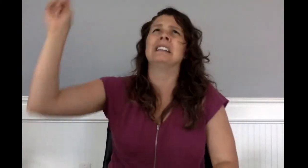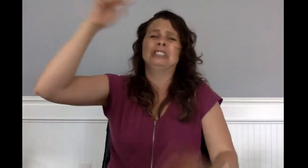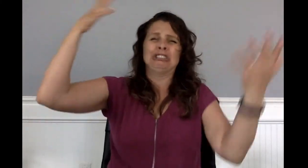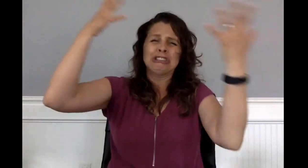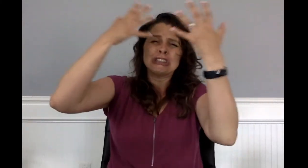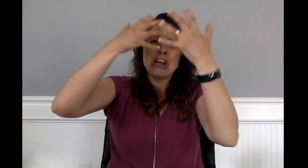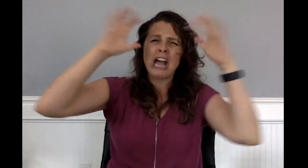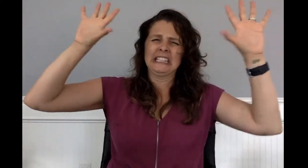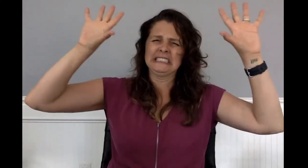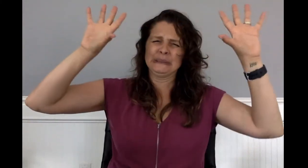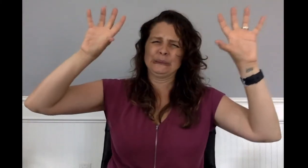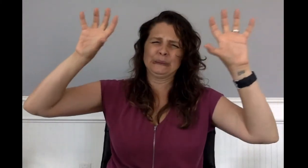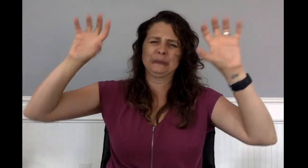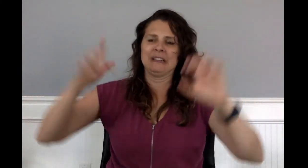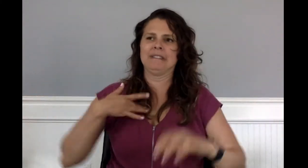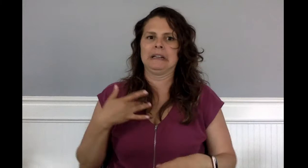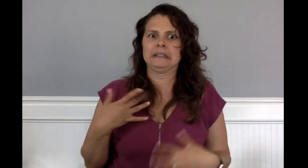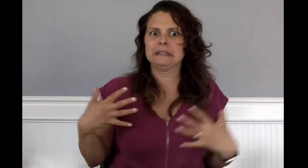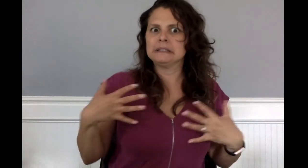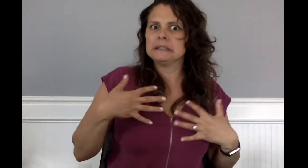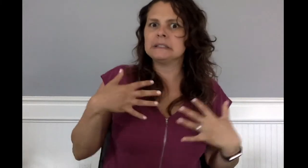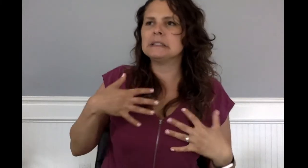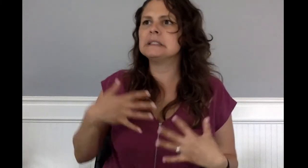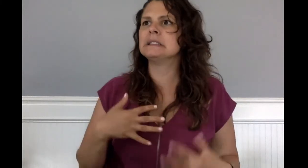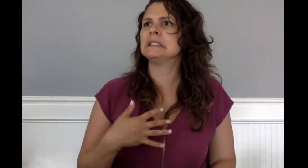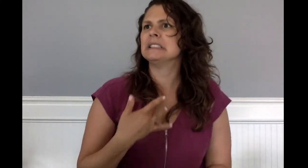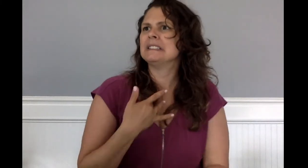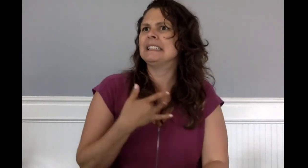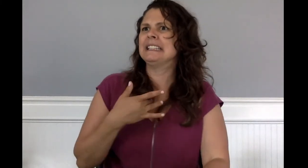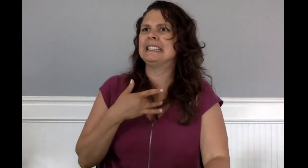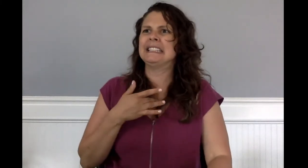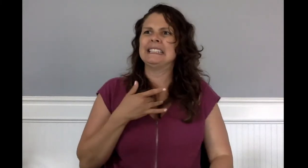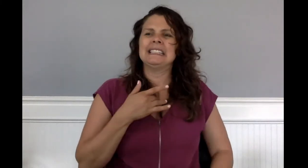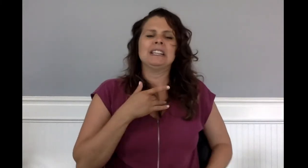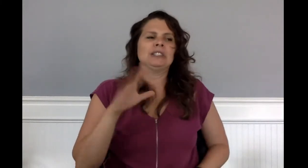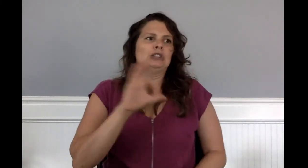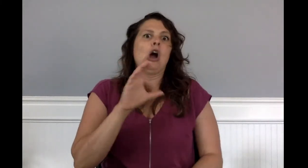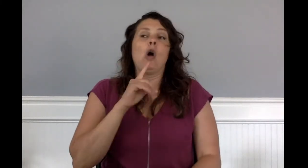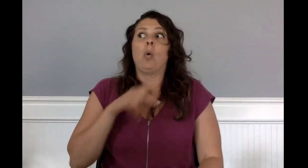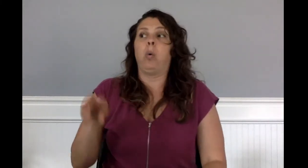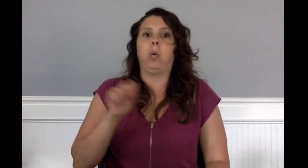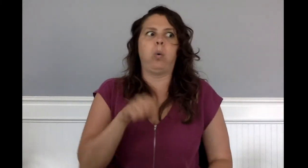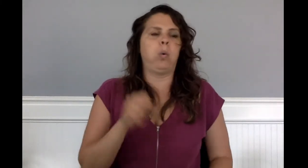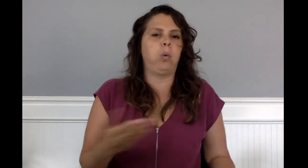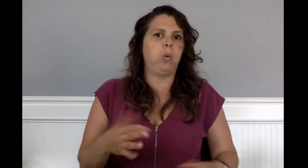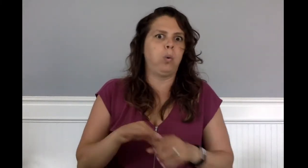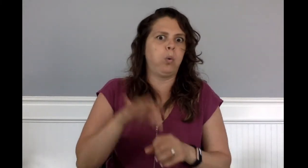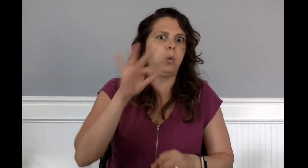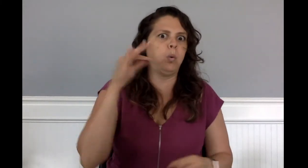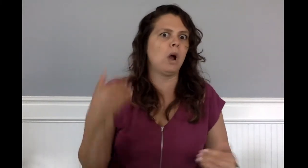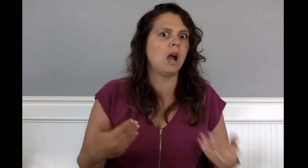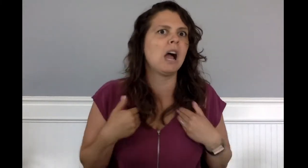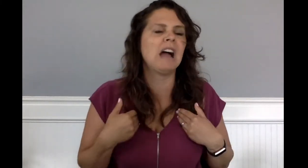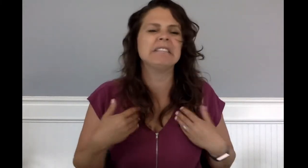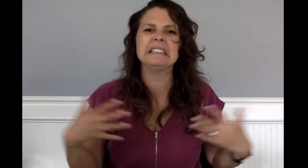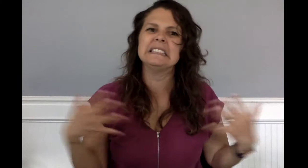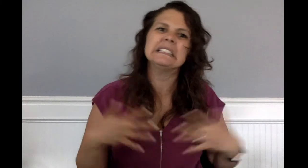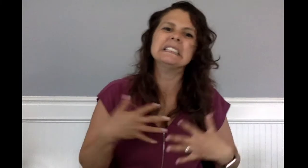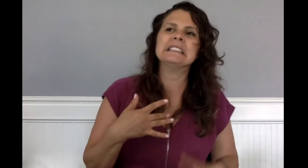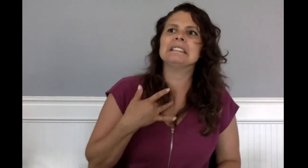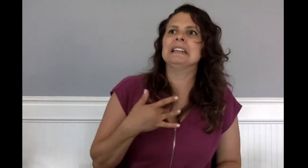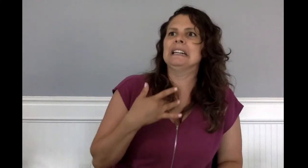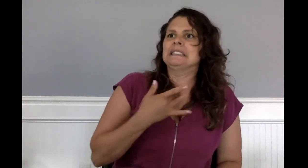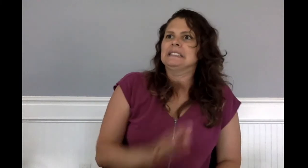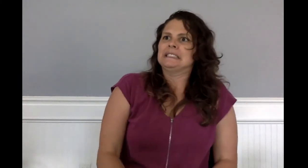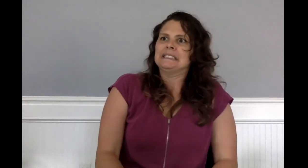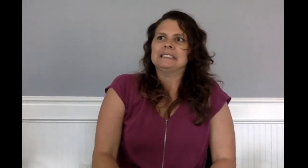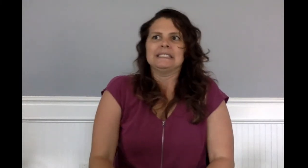Under the darkening sky the graveyard was eerie. And definitely, Charlie decided, haunted.